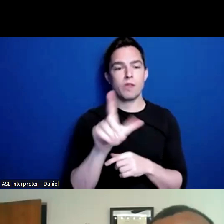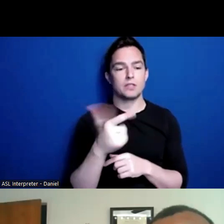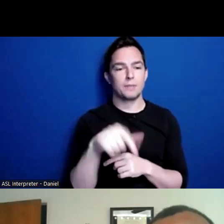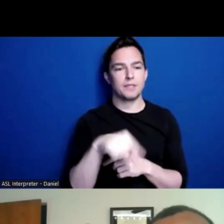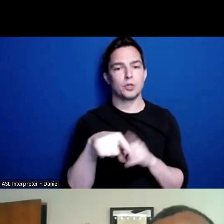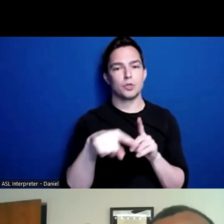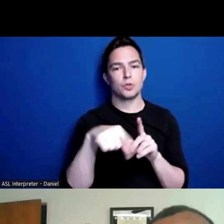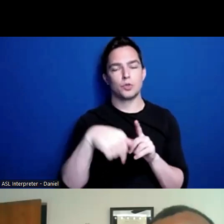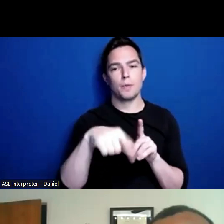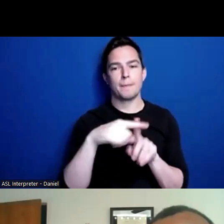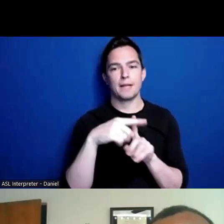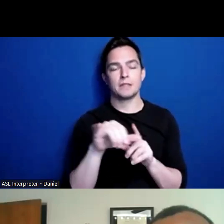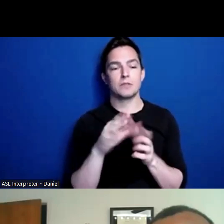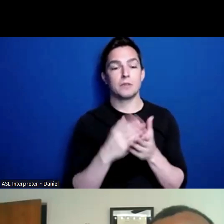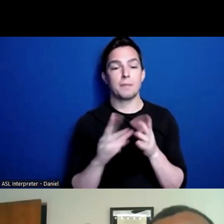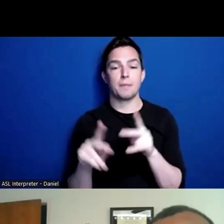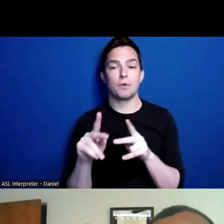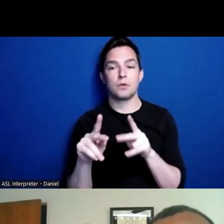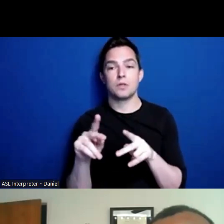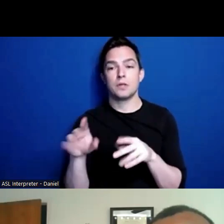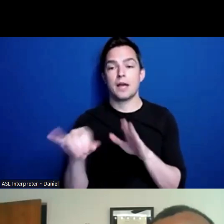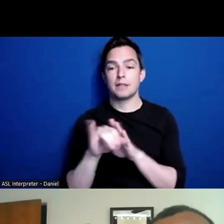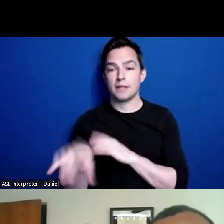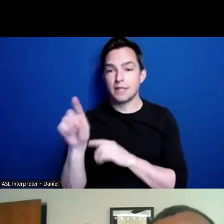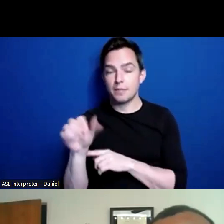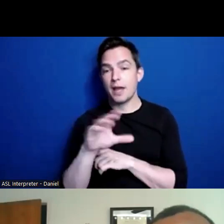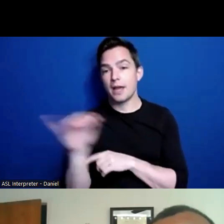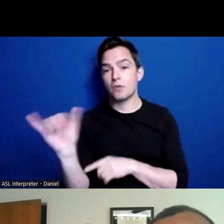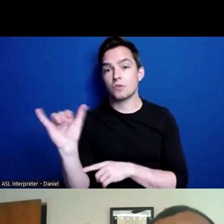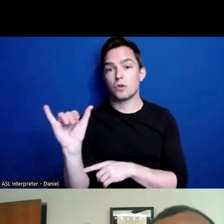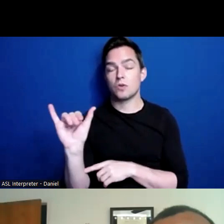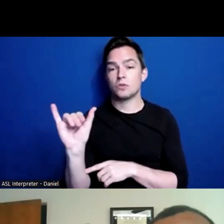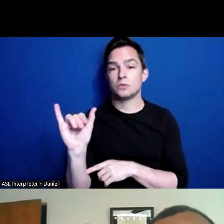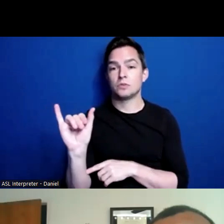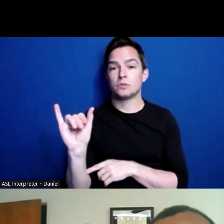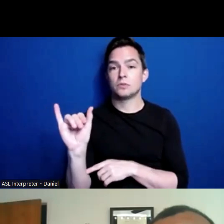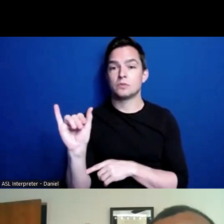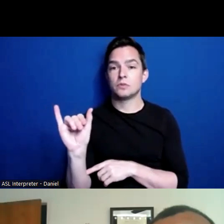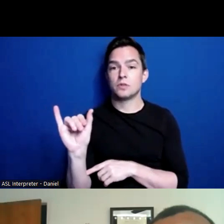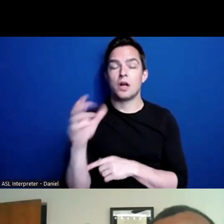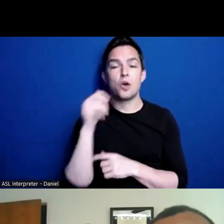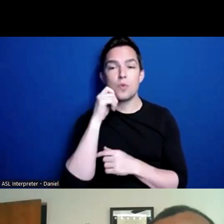people who identify as disabled and are in a racial minority, all of those kinds of things.